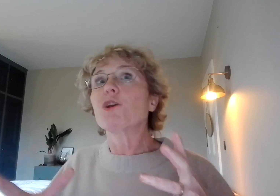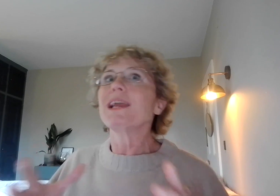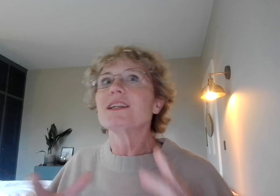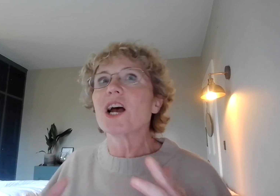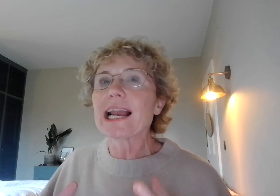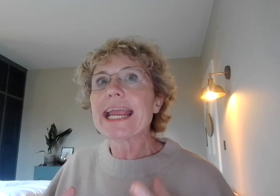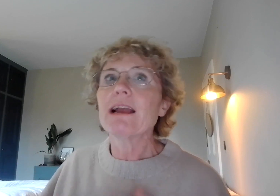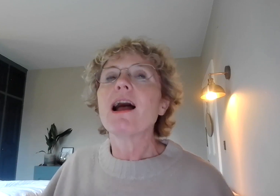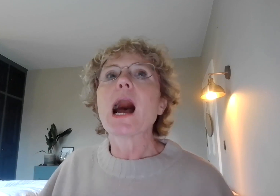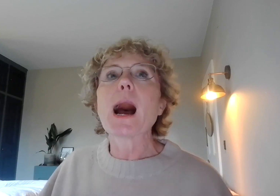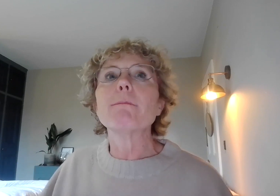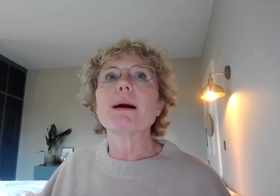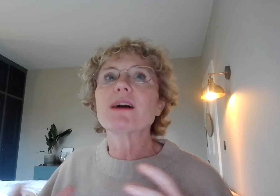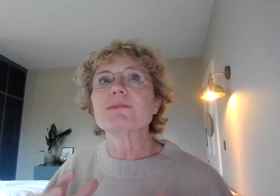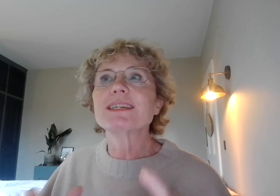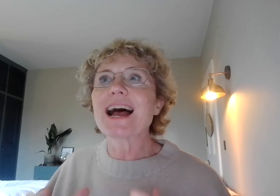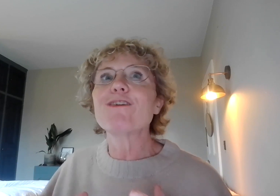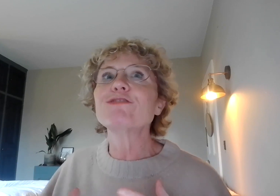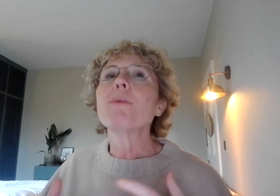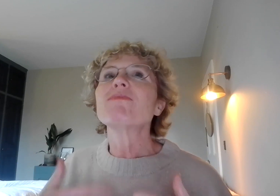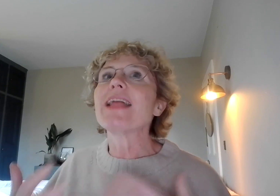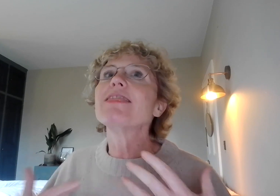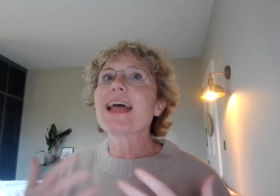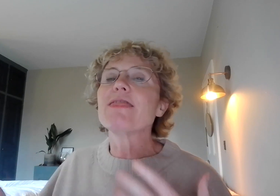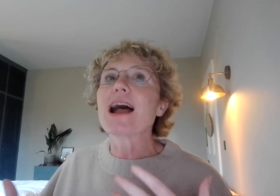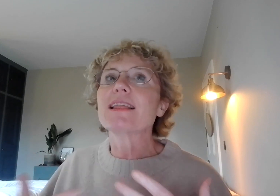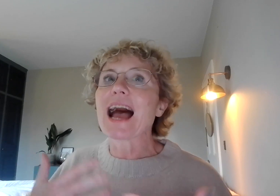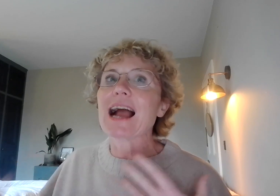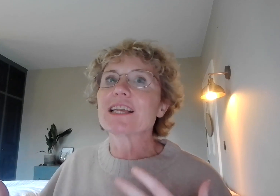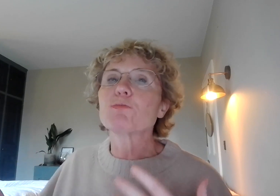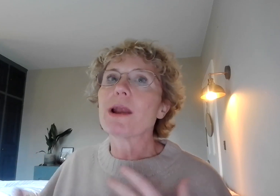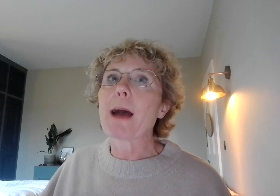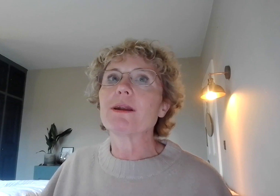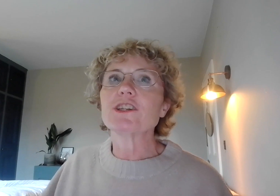are arguing internally, amongst themselves, then that access won't happen.